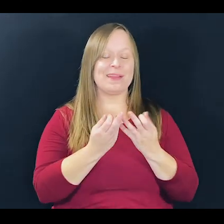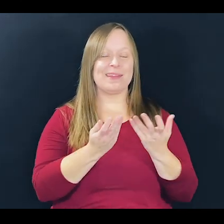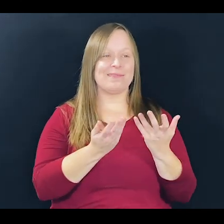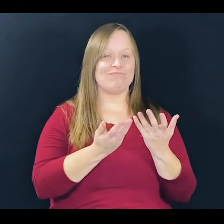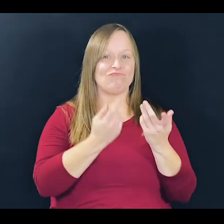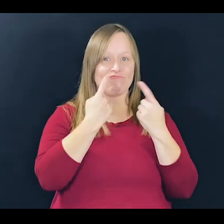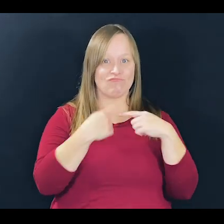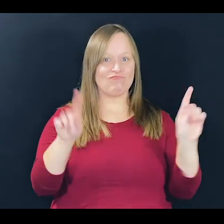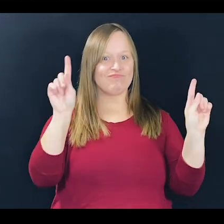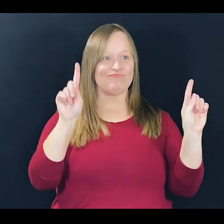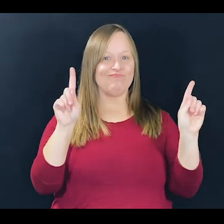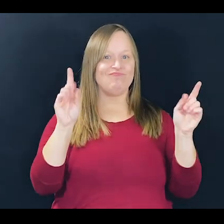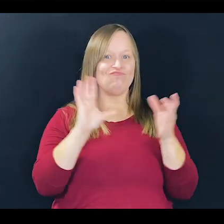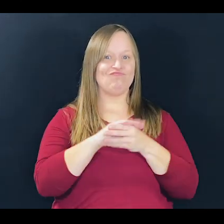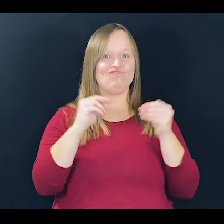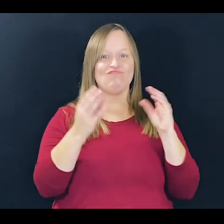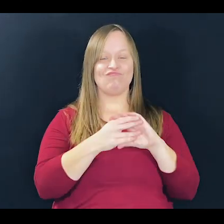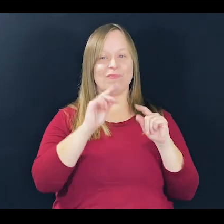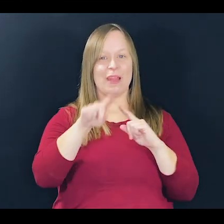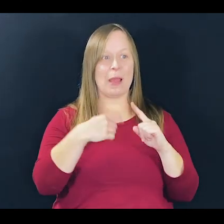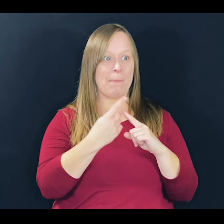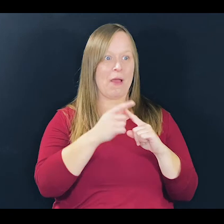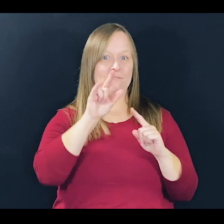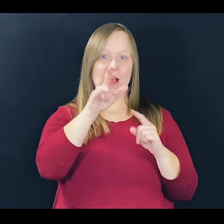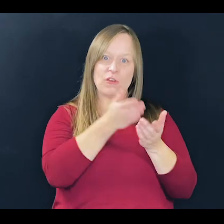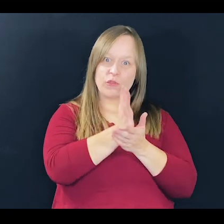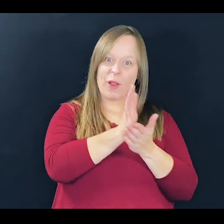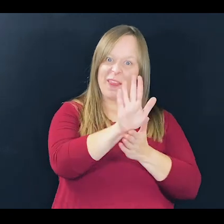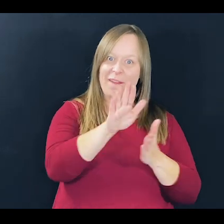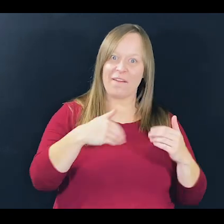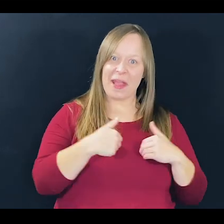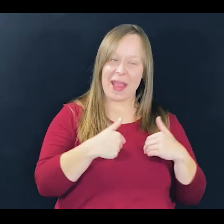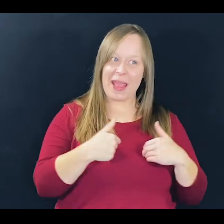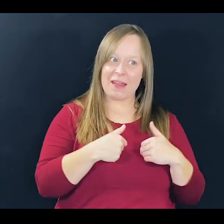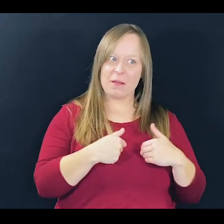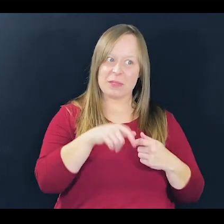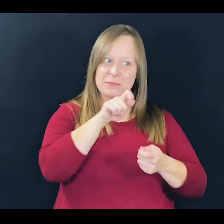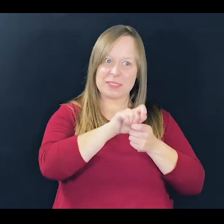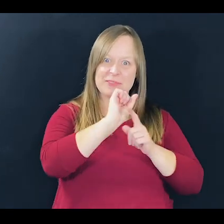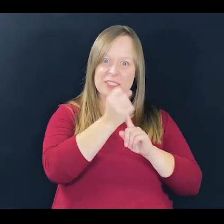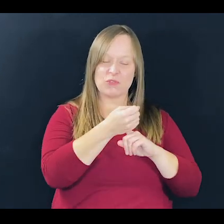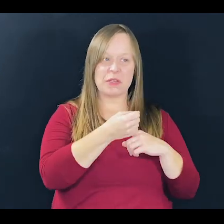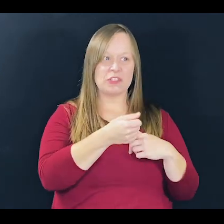a family member about flyers right to their animal in a you know in a way that